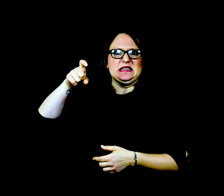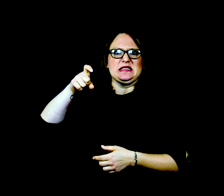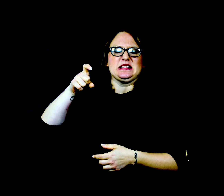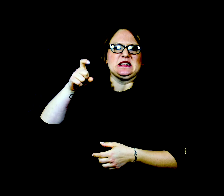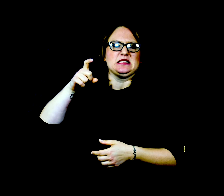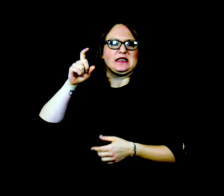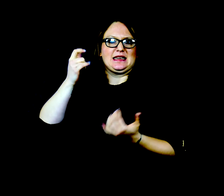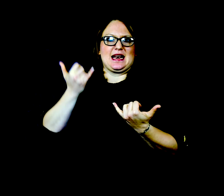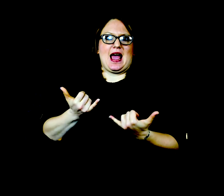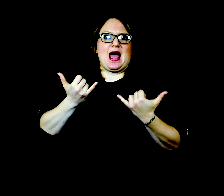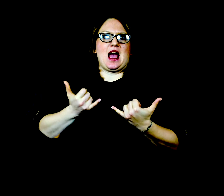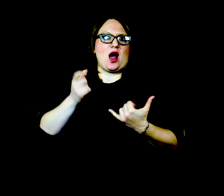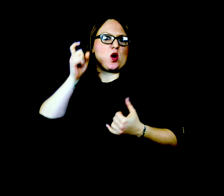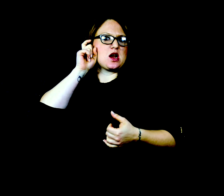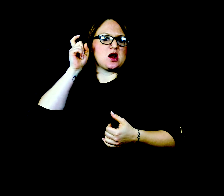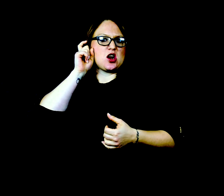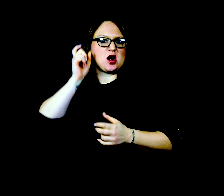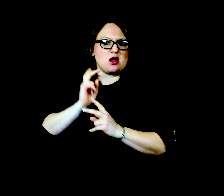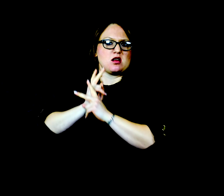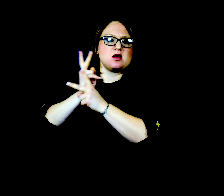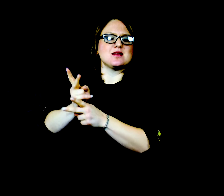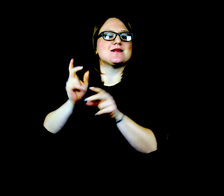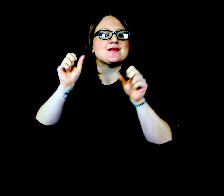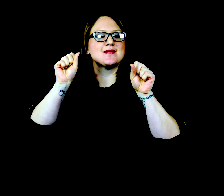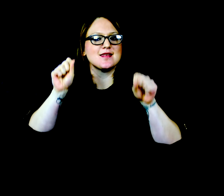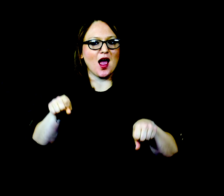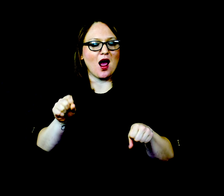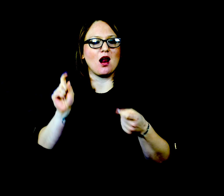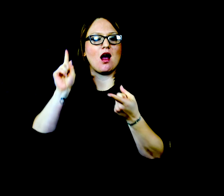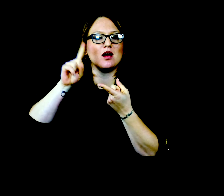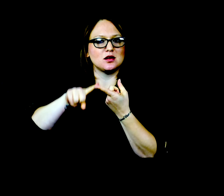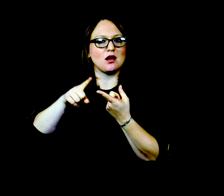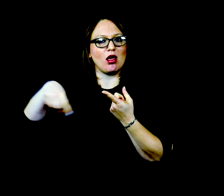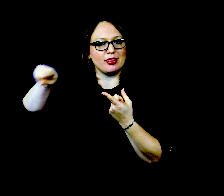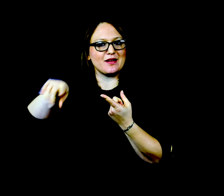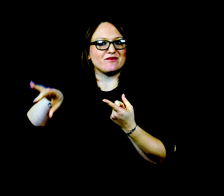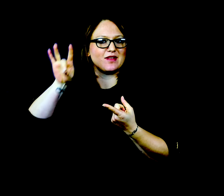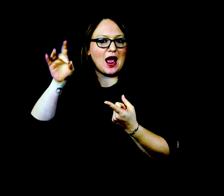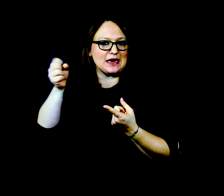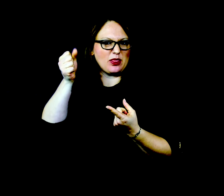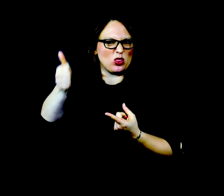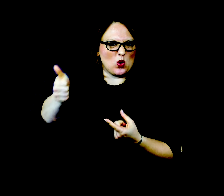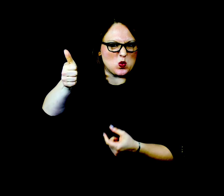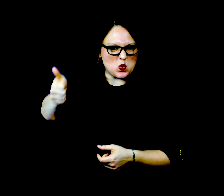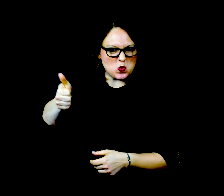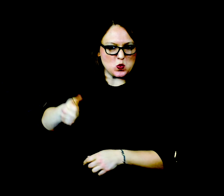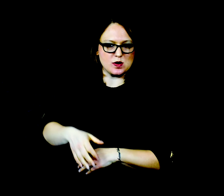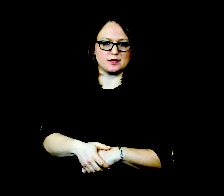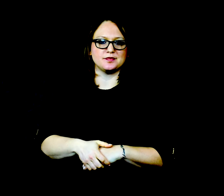with a hearing loss immediately upon request. The family uses the loaned hearing aids until